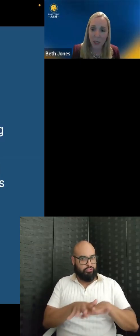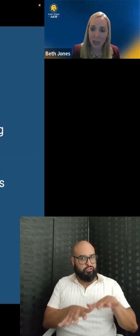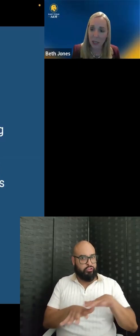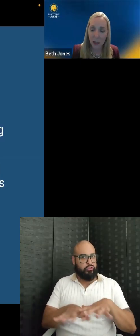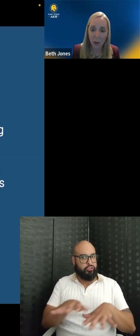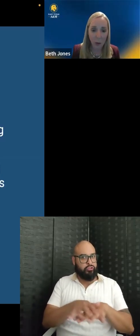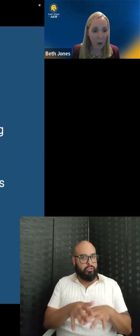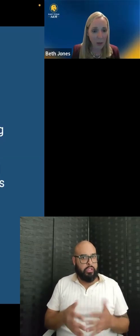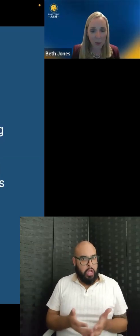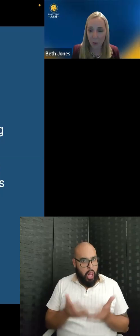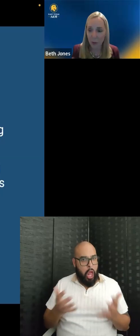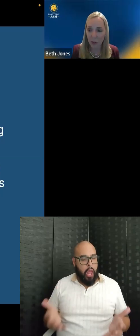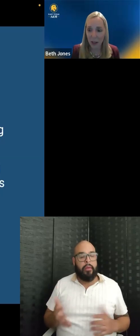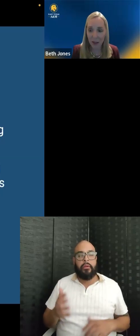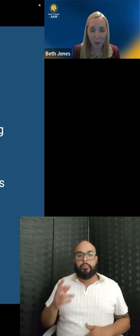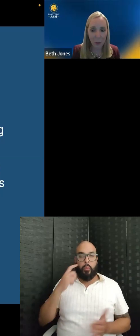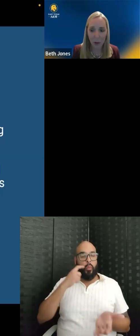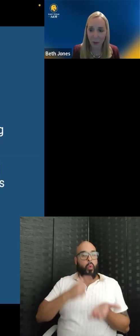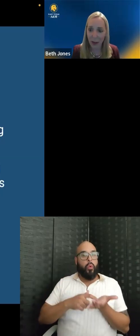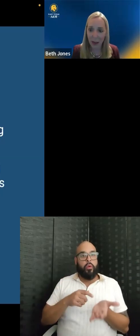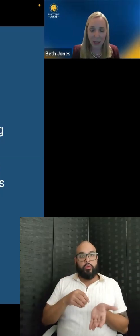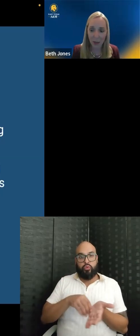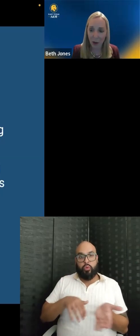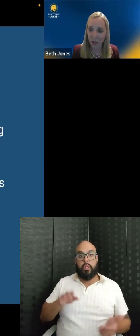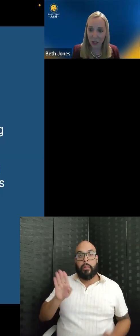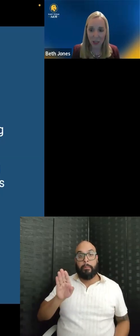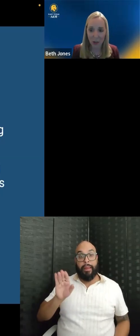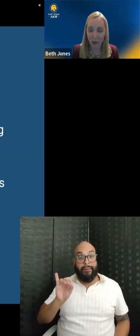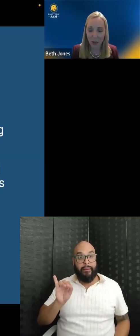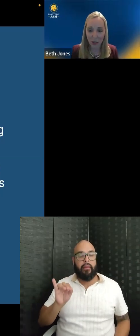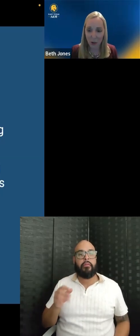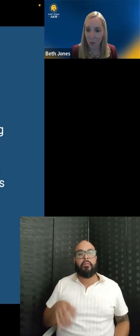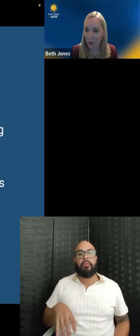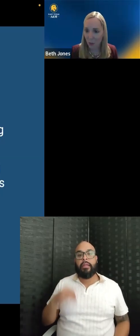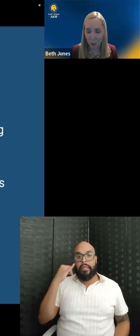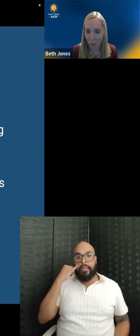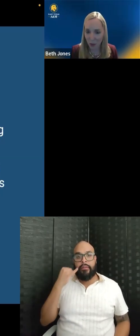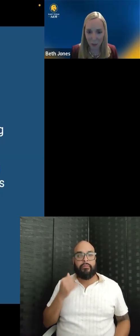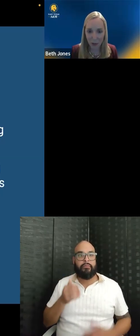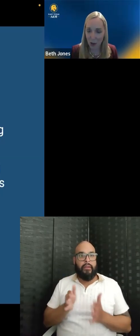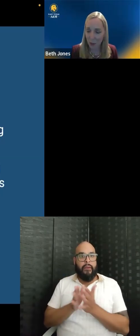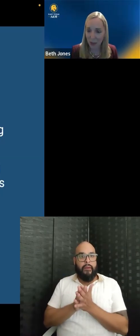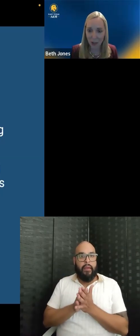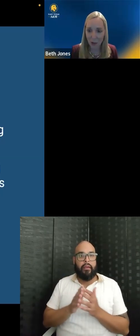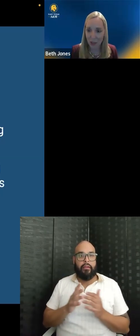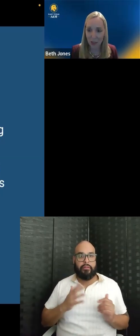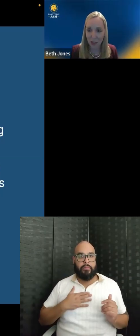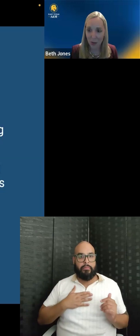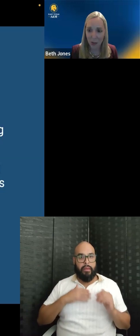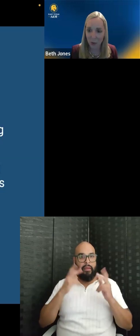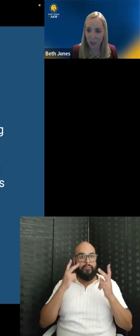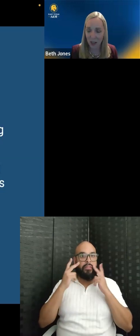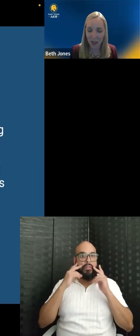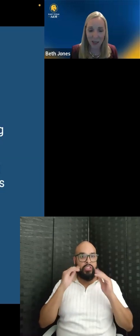We see, our students with VI, if I ask our vision teachers on the call, what's one of the most common things you see in students with VI?